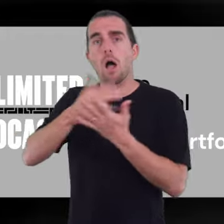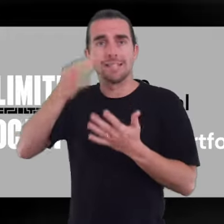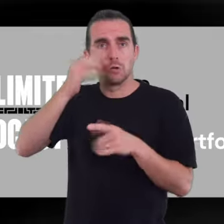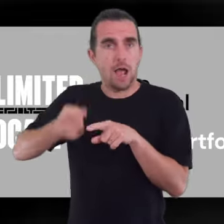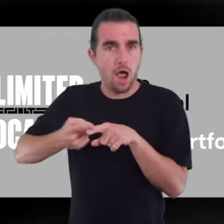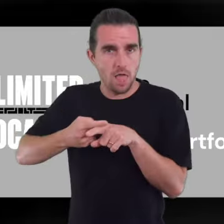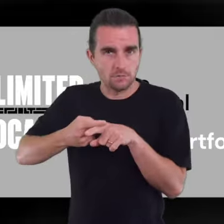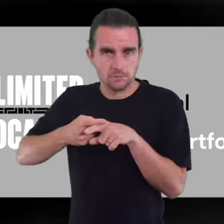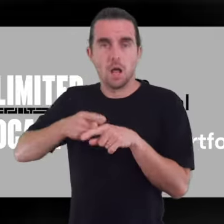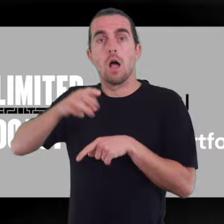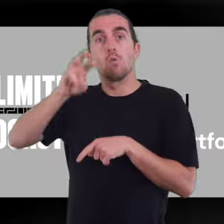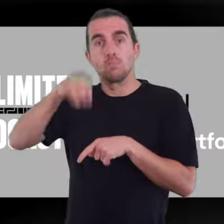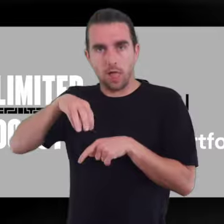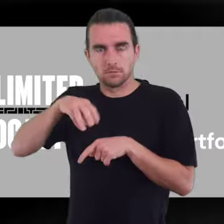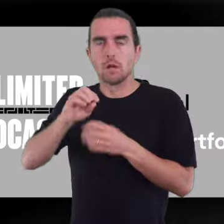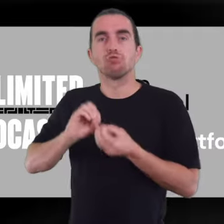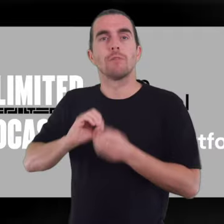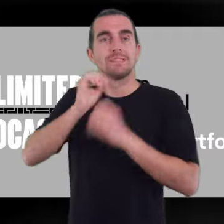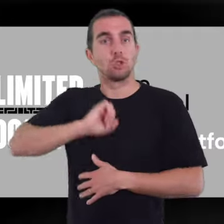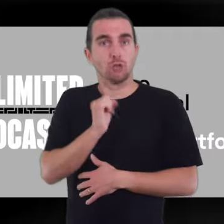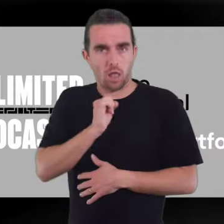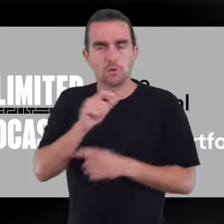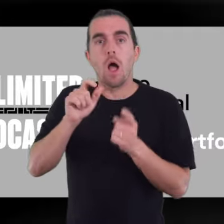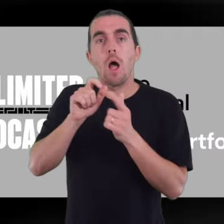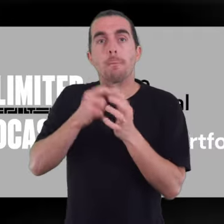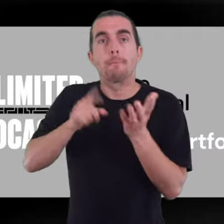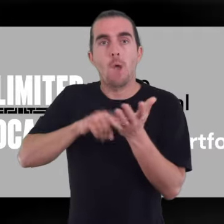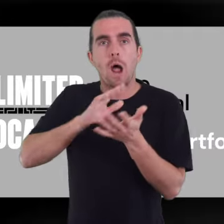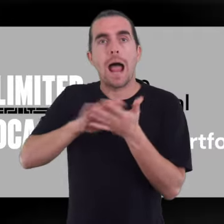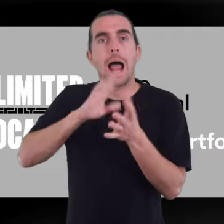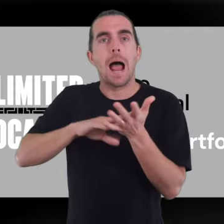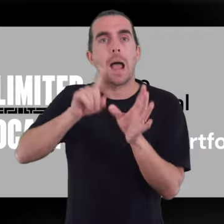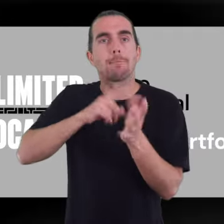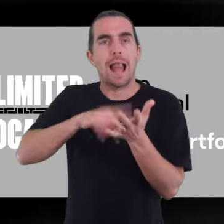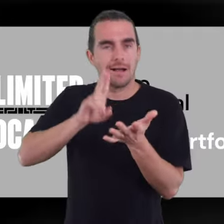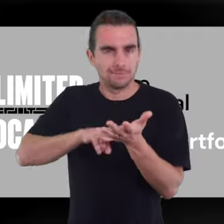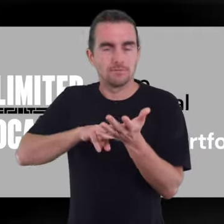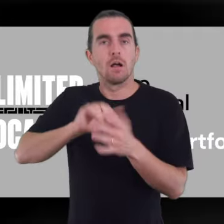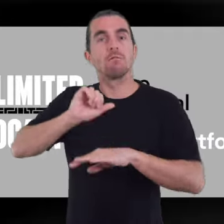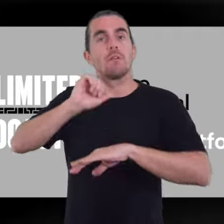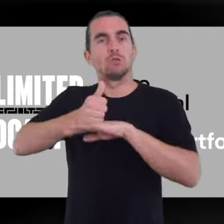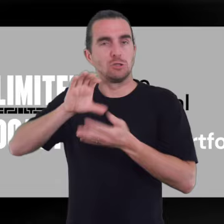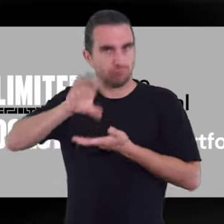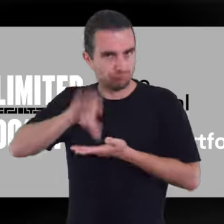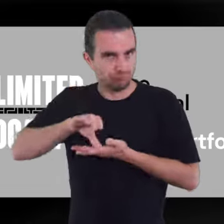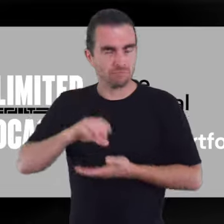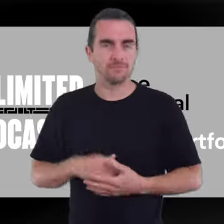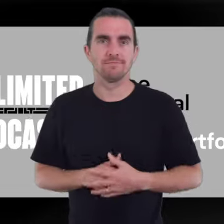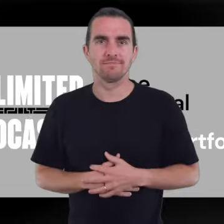Unlimited is supported by Arts Council England, Arts Council of Wales, Creative Scotland, and the Paul Hamlyn Foundation.